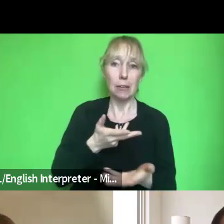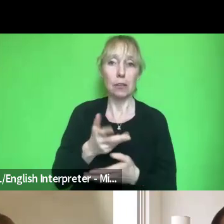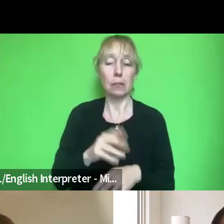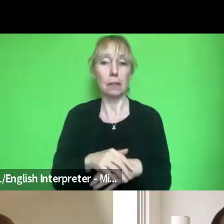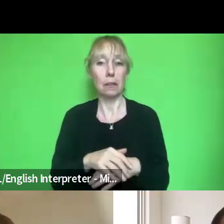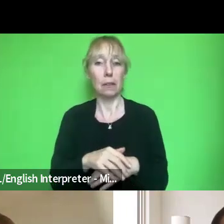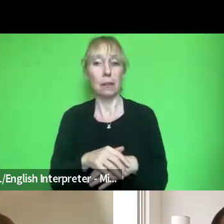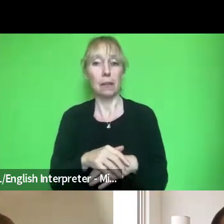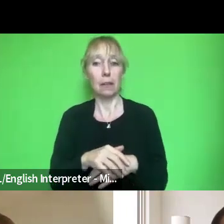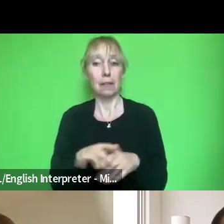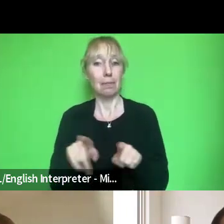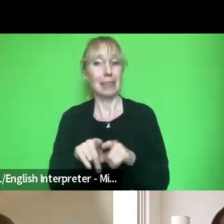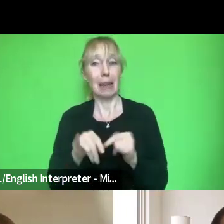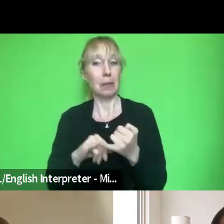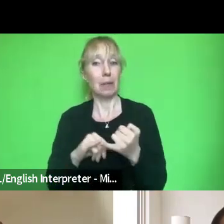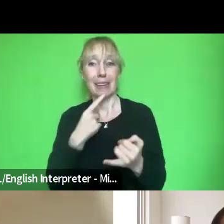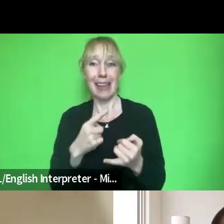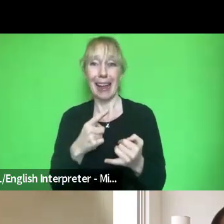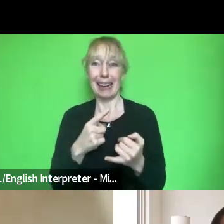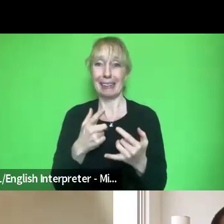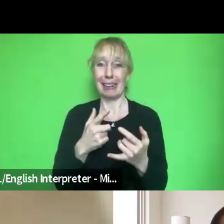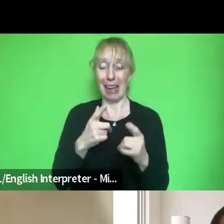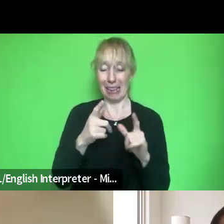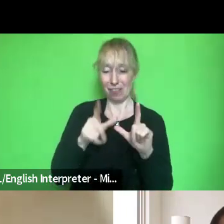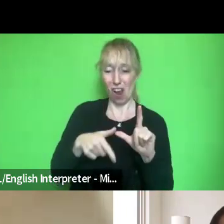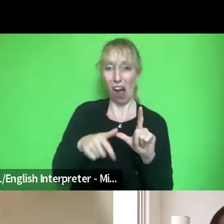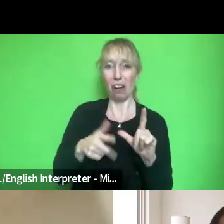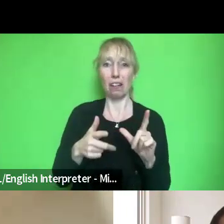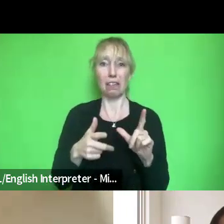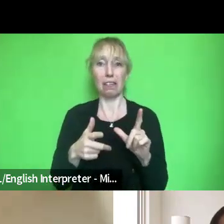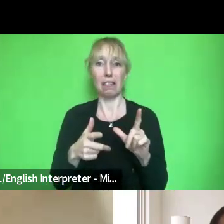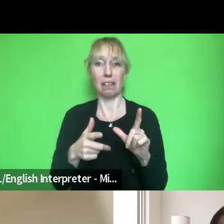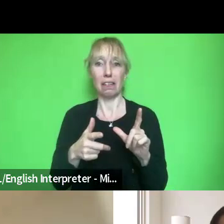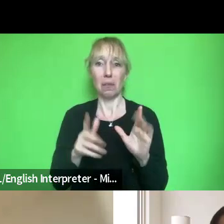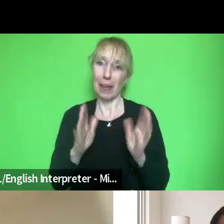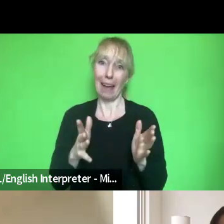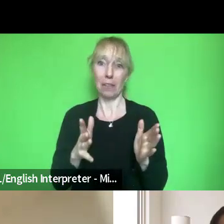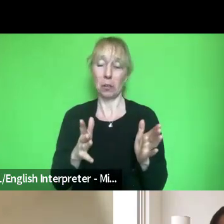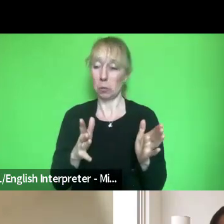as Sophia's already said as well, terminology is a big one. We have a duty to say it as it is, to,